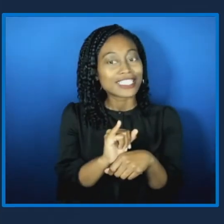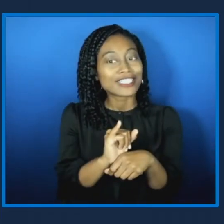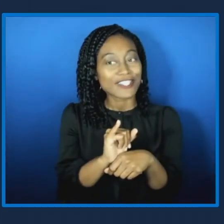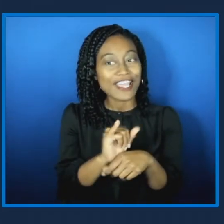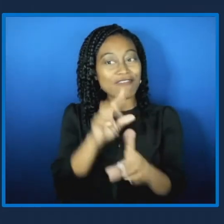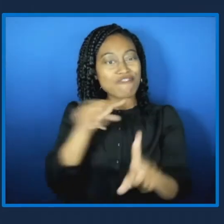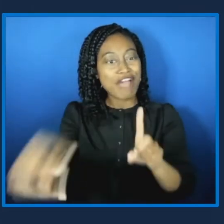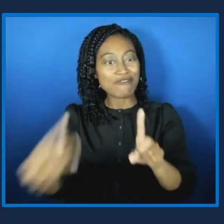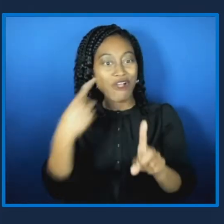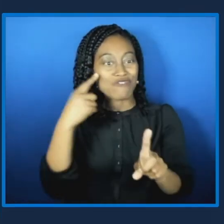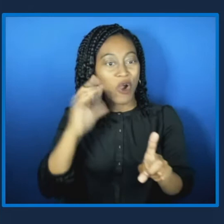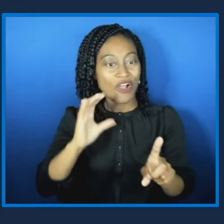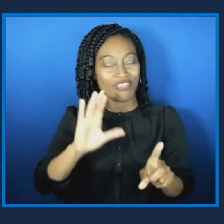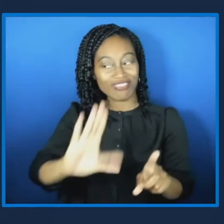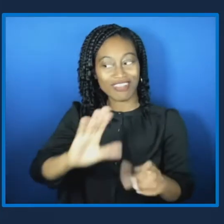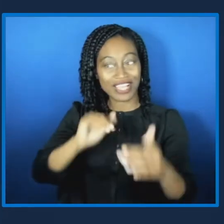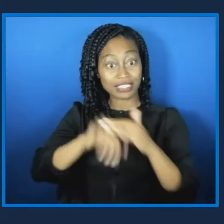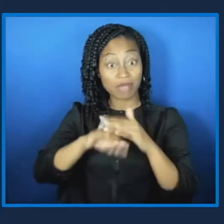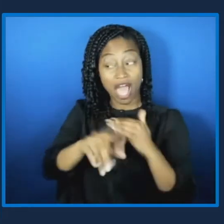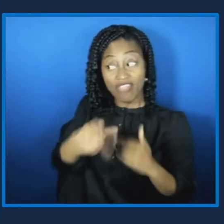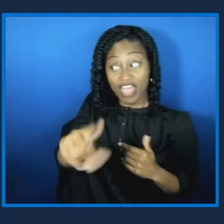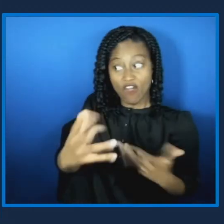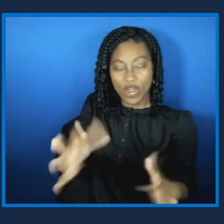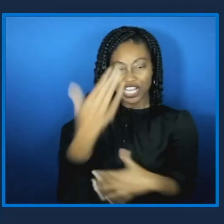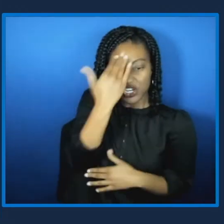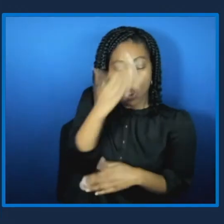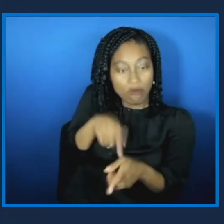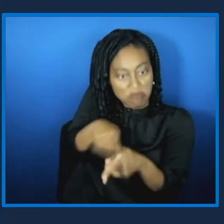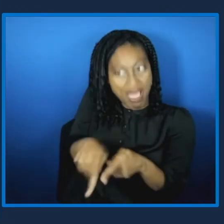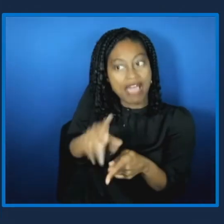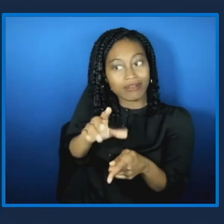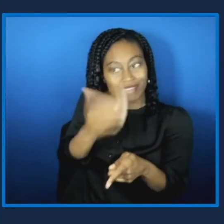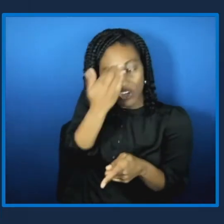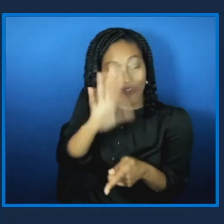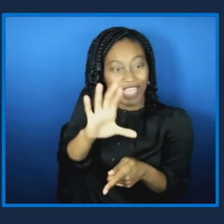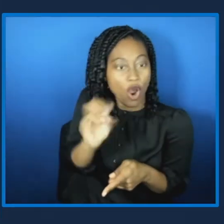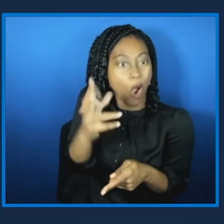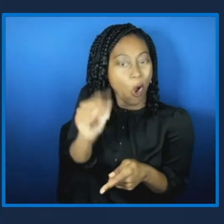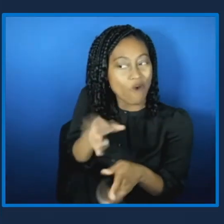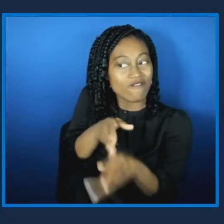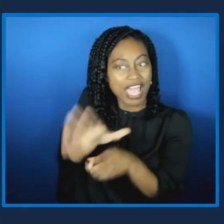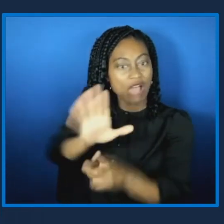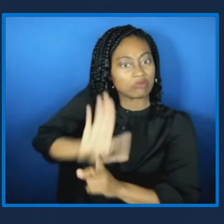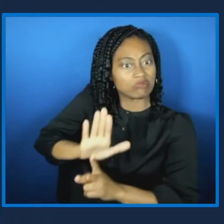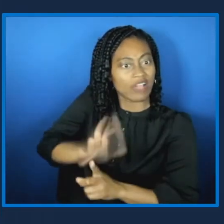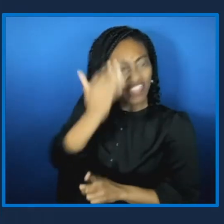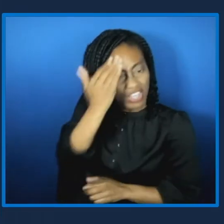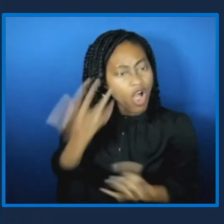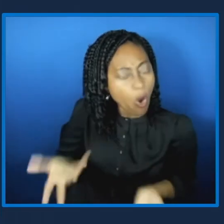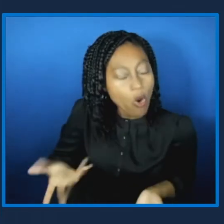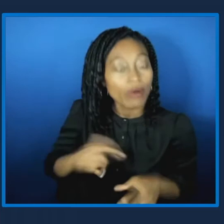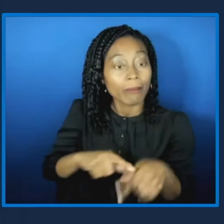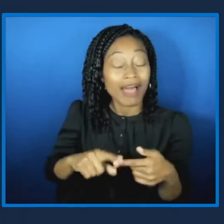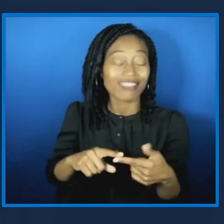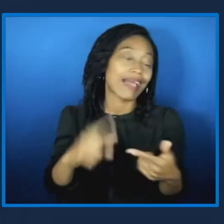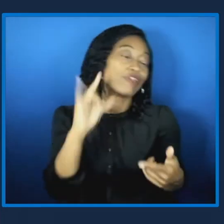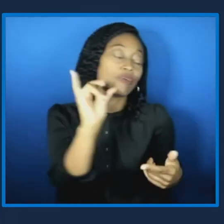could look like in those industries. And I think if I reflect on this event, the gaming industry you can really feel that they're moving further